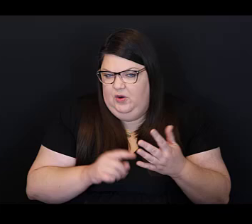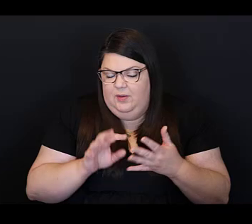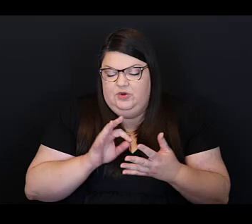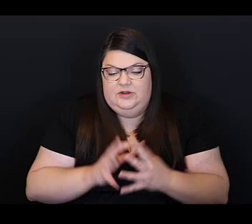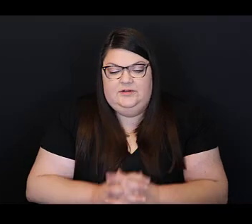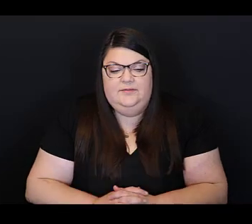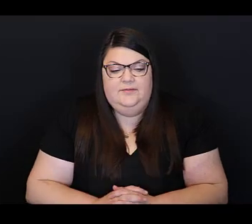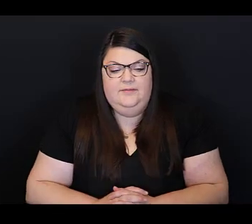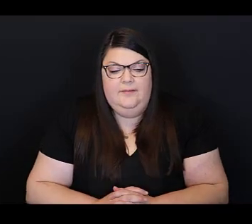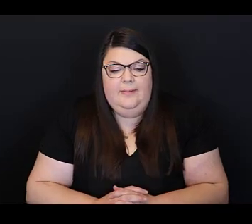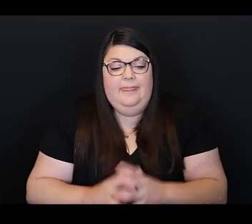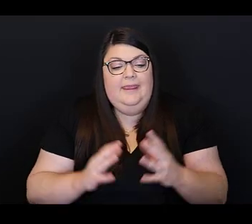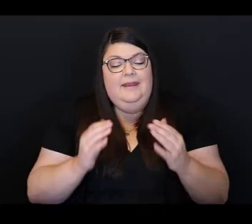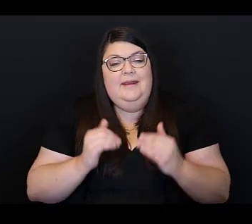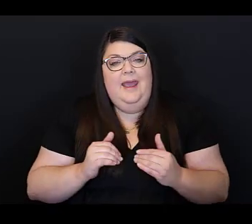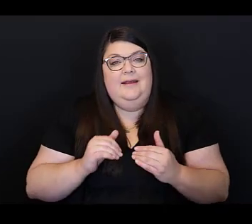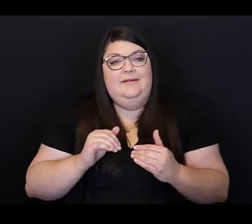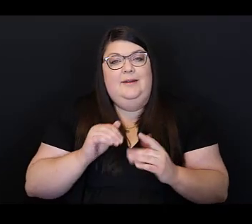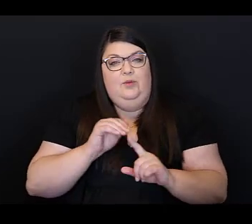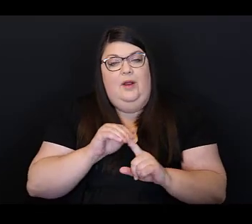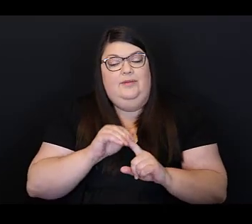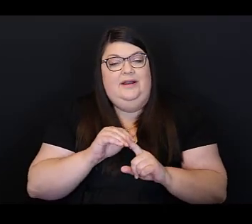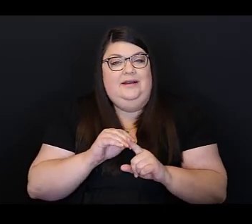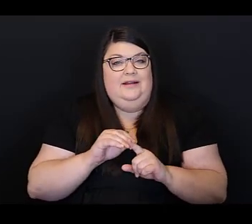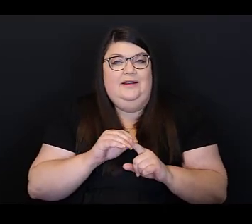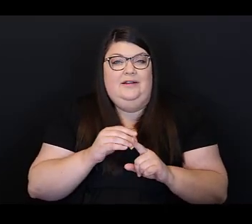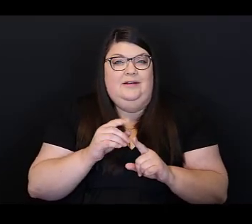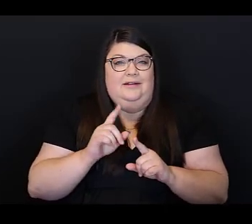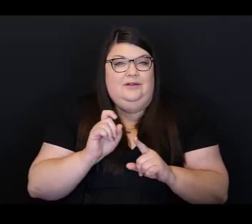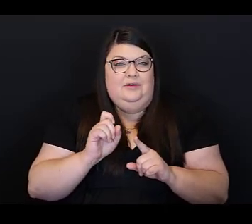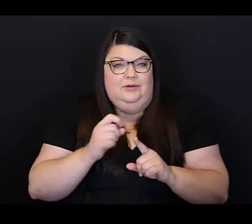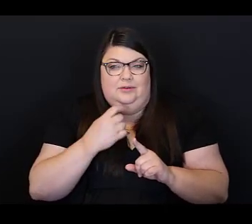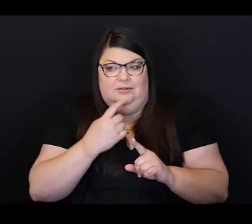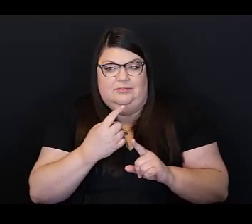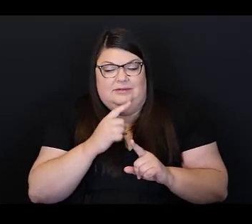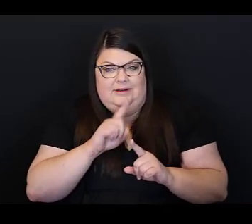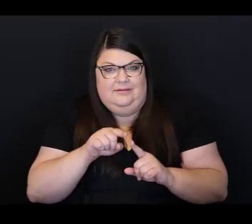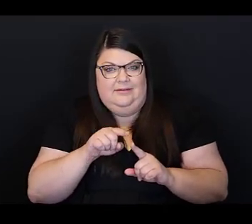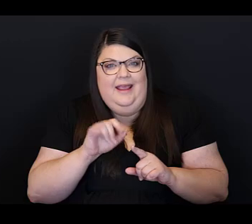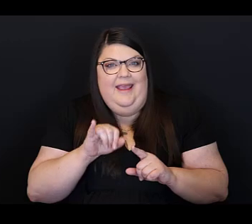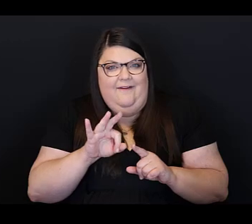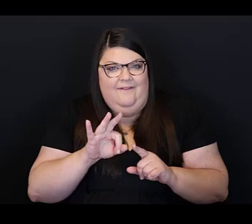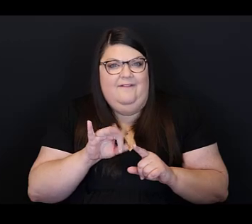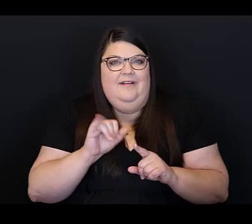you will be prompted to indicate if the material is accessible, Section 508 compliant. You can